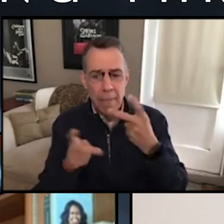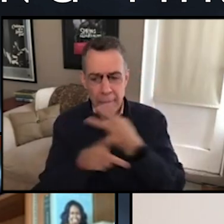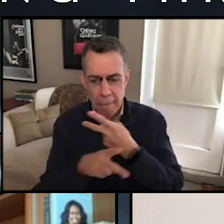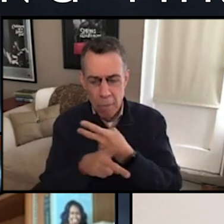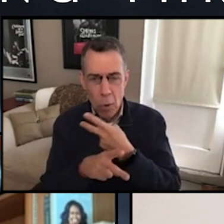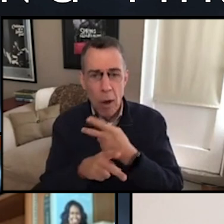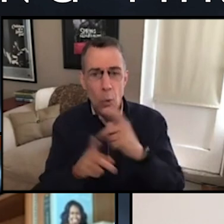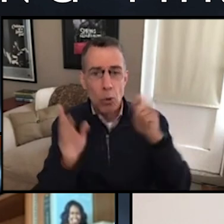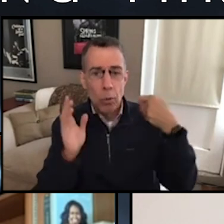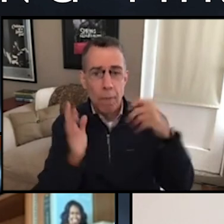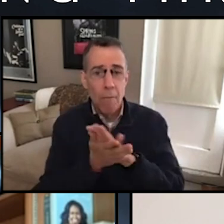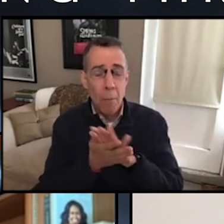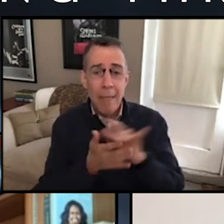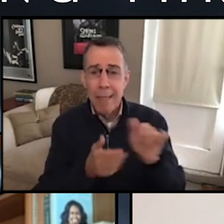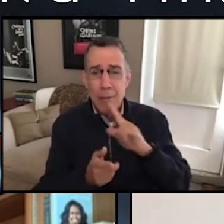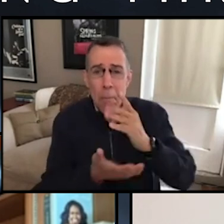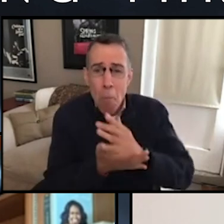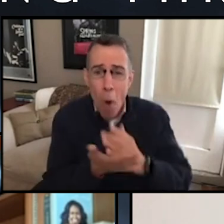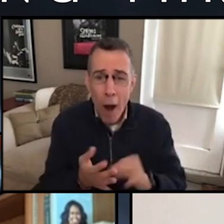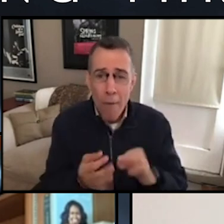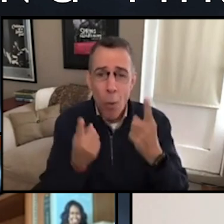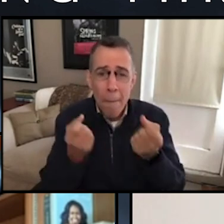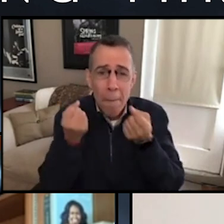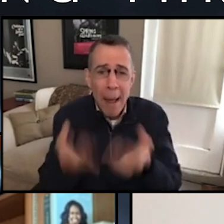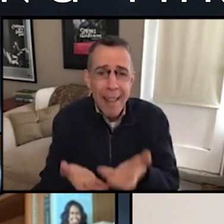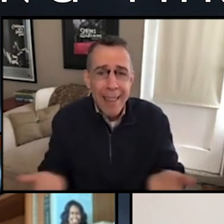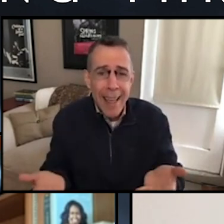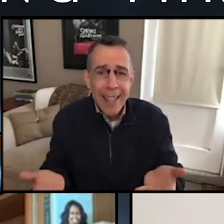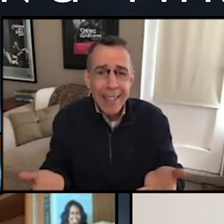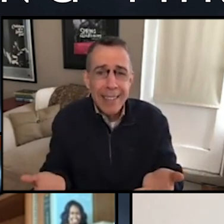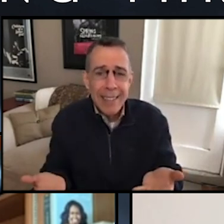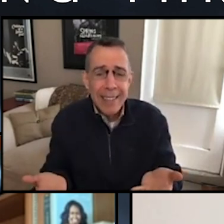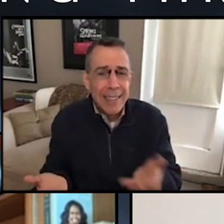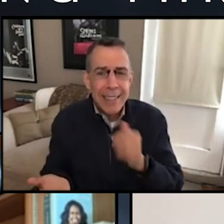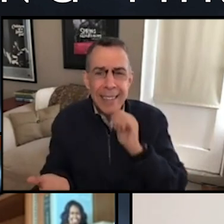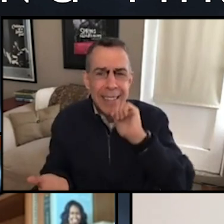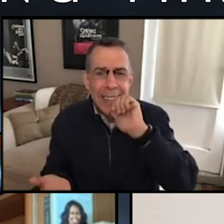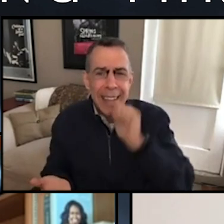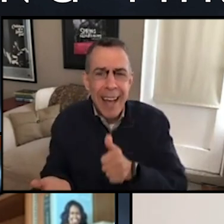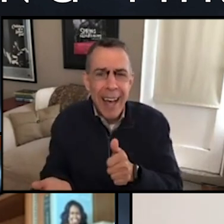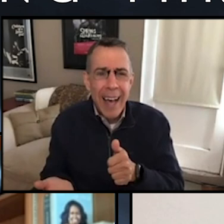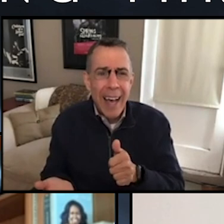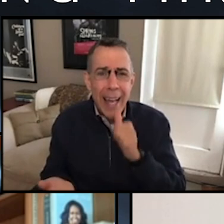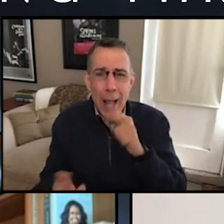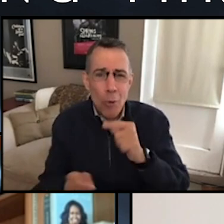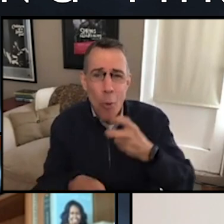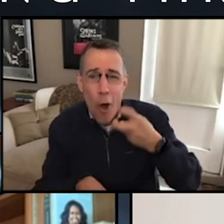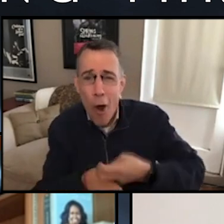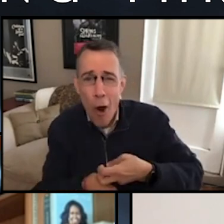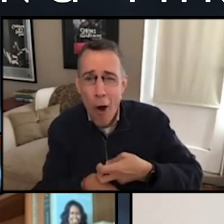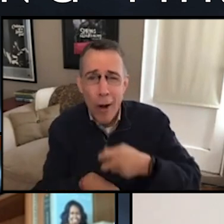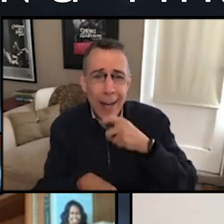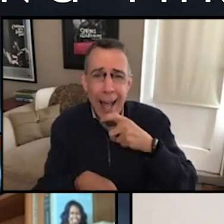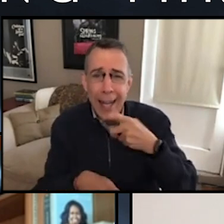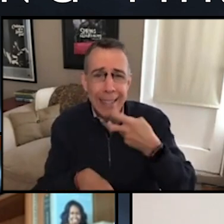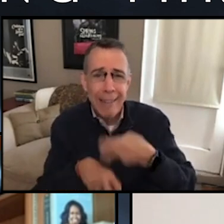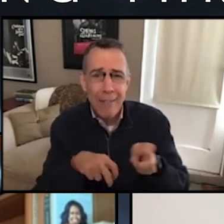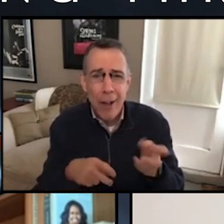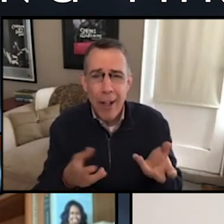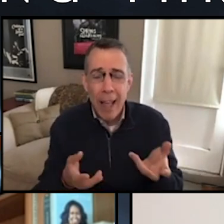a film. And that's just one of many, and it's not, it's nothing that's too hard or too difficult to figure out. Particularly if you have people who know